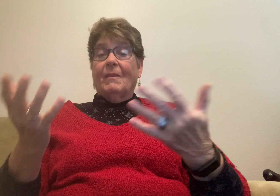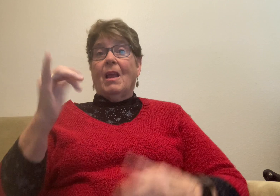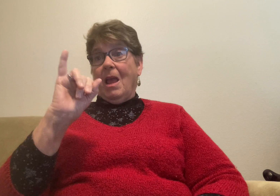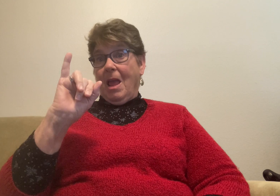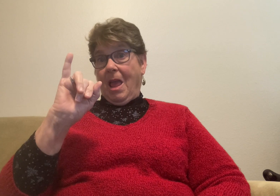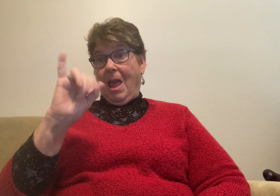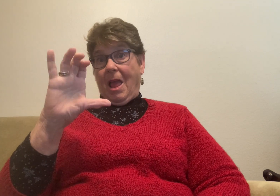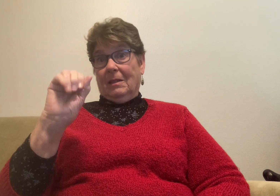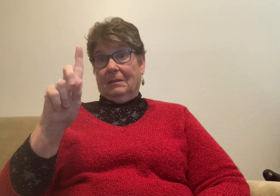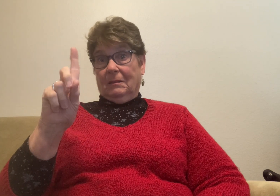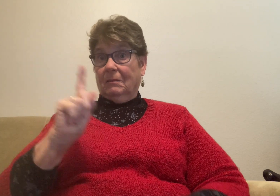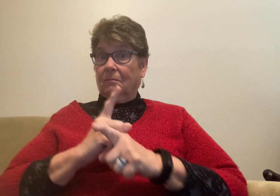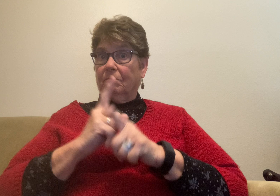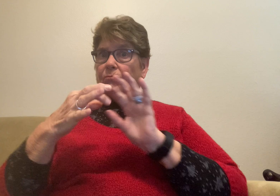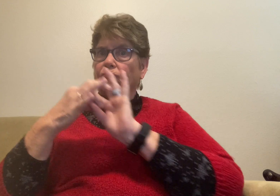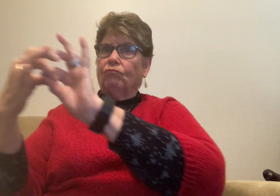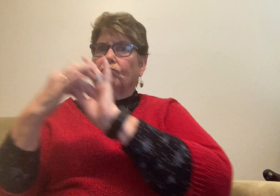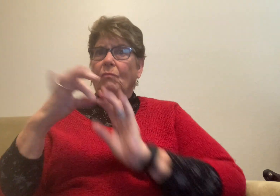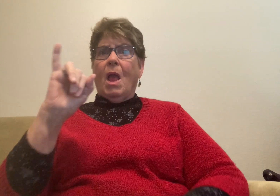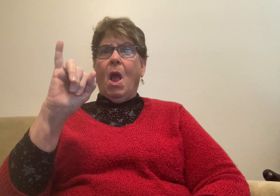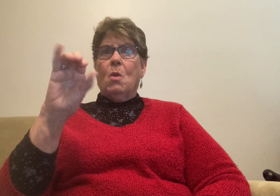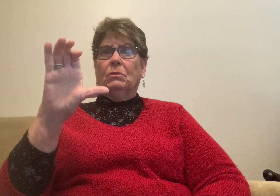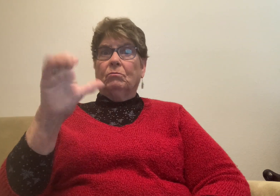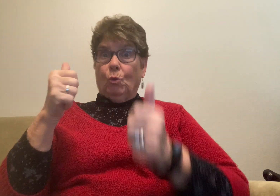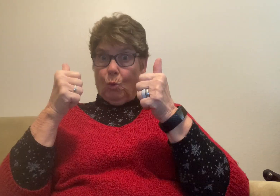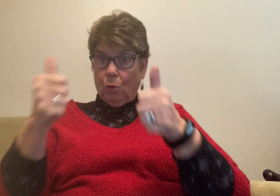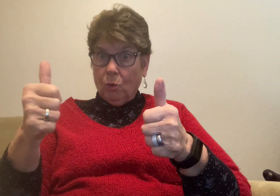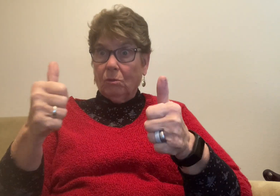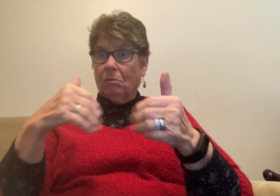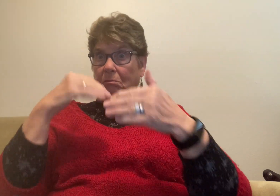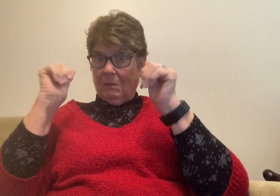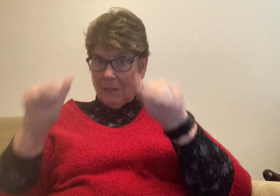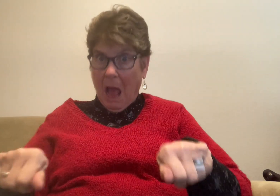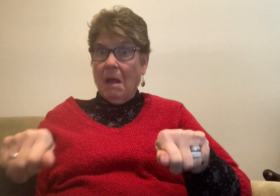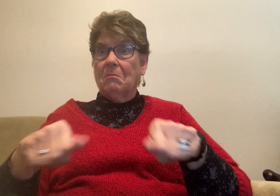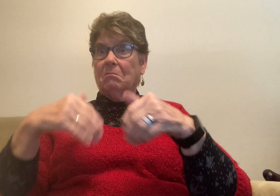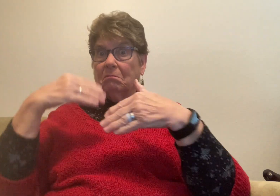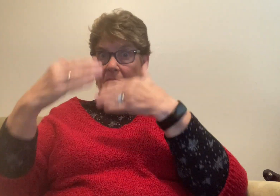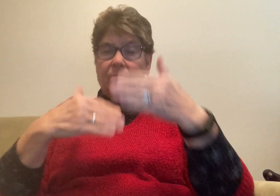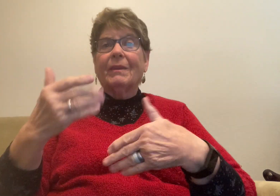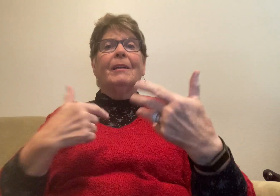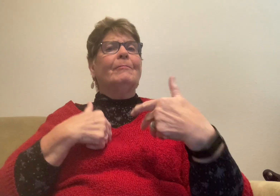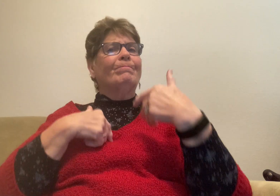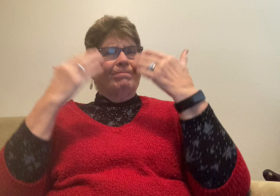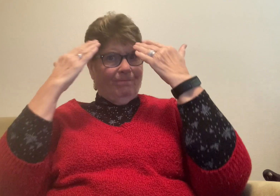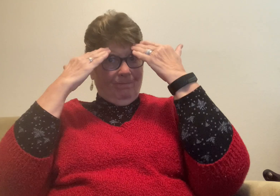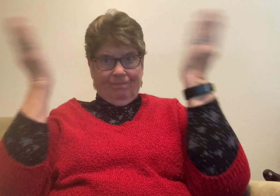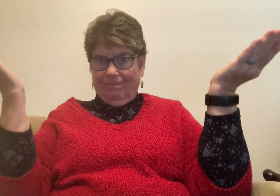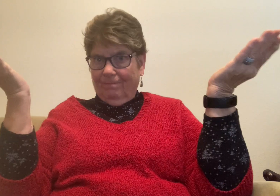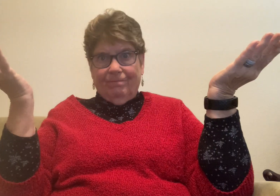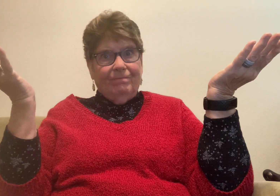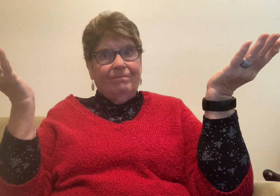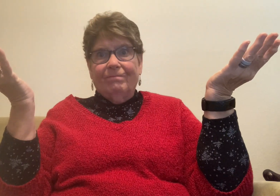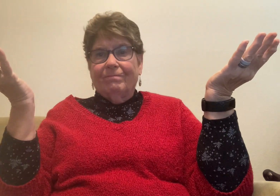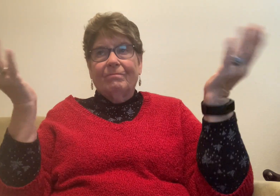Can ICSD maintain good relations with the IOC? I do not know.